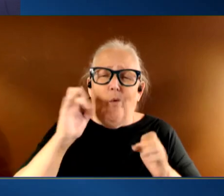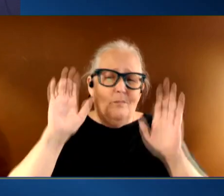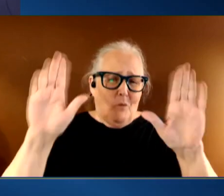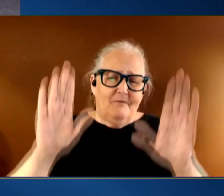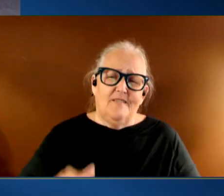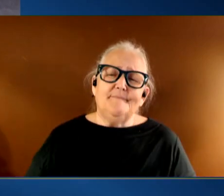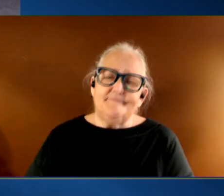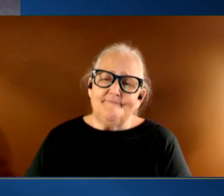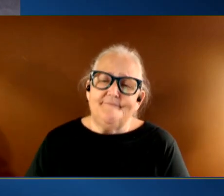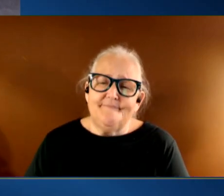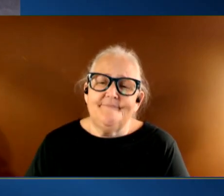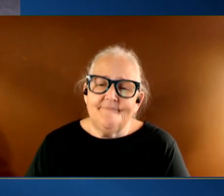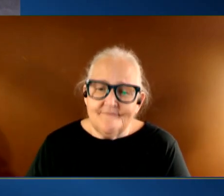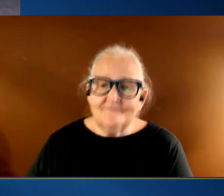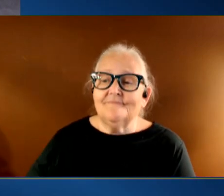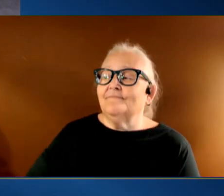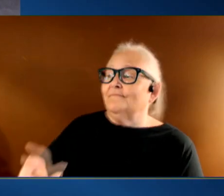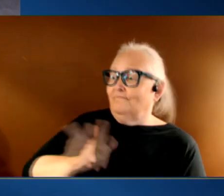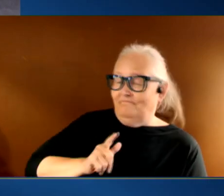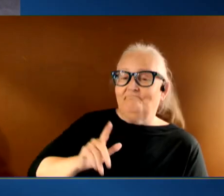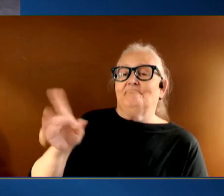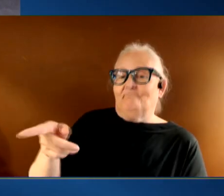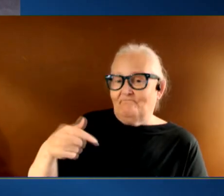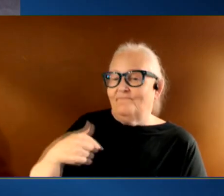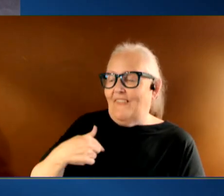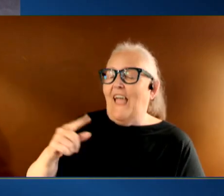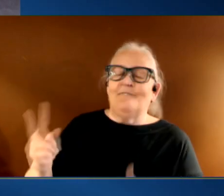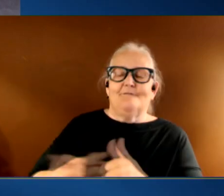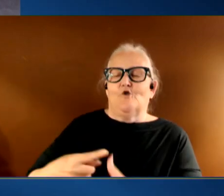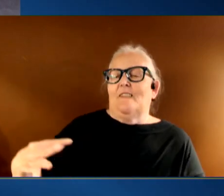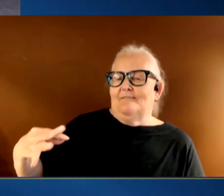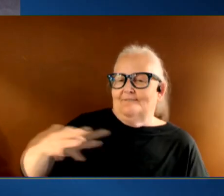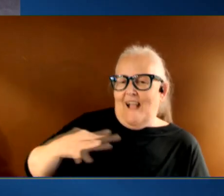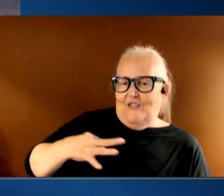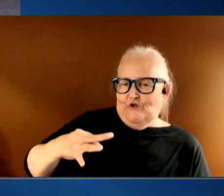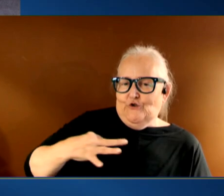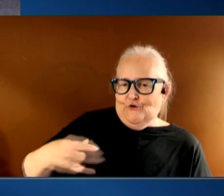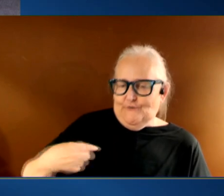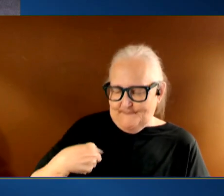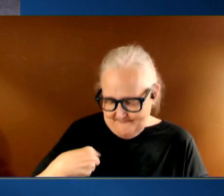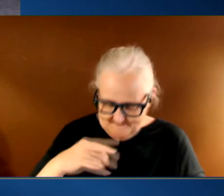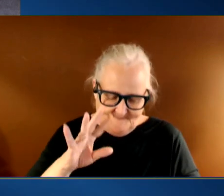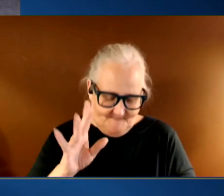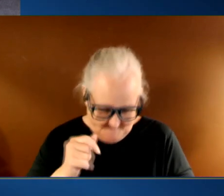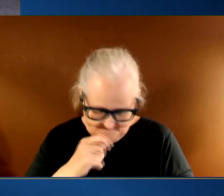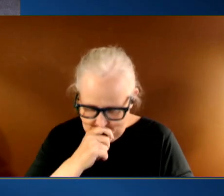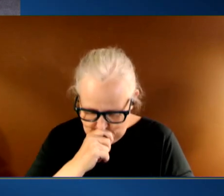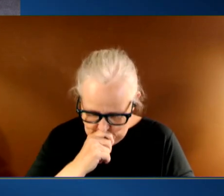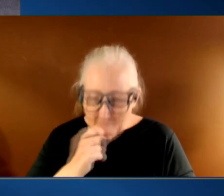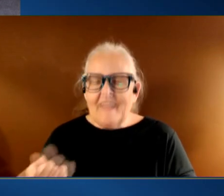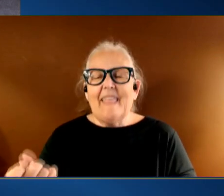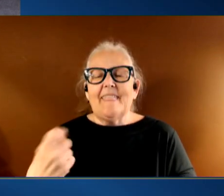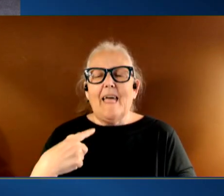Mary Brown: For me, I got started as a volunteer. I was asked to direct the summer